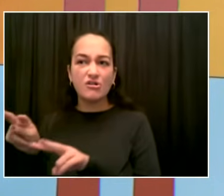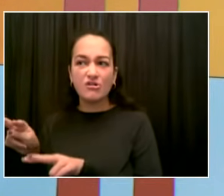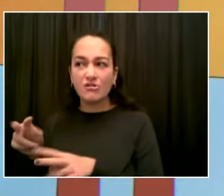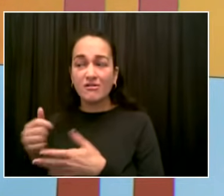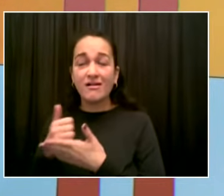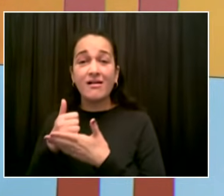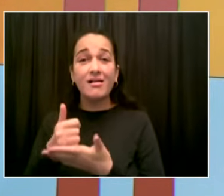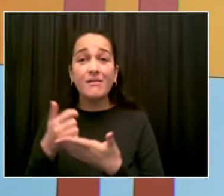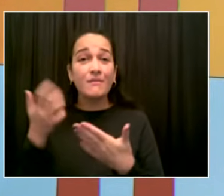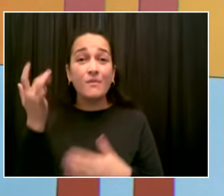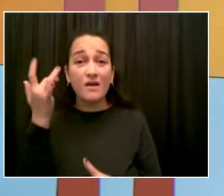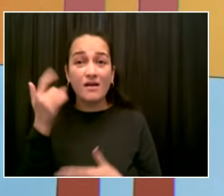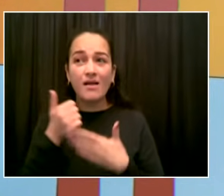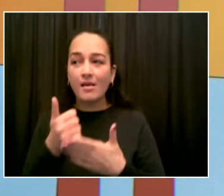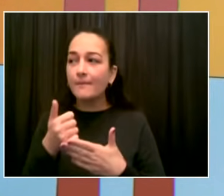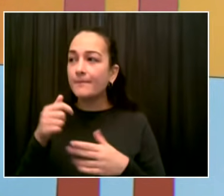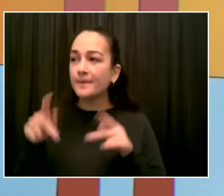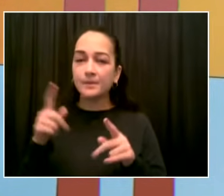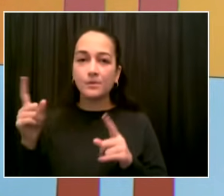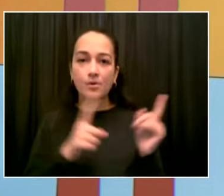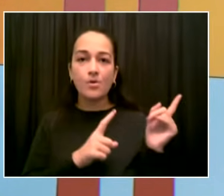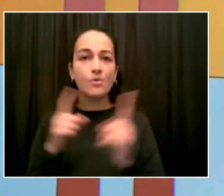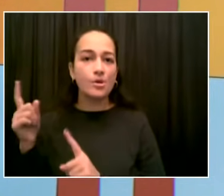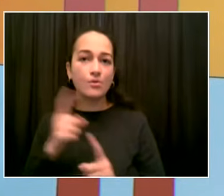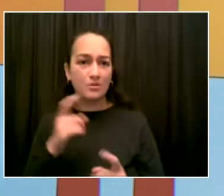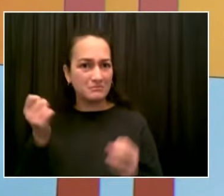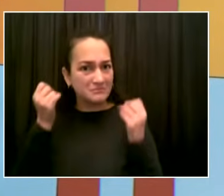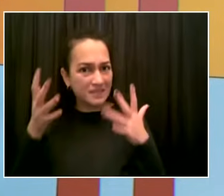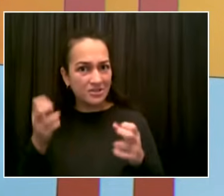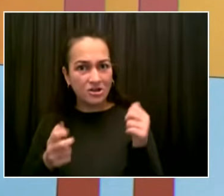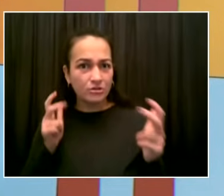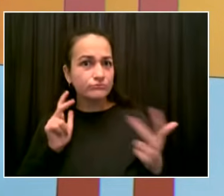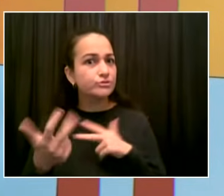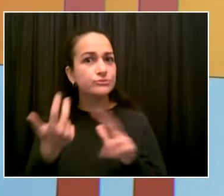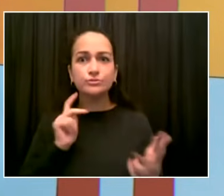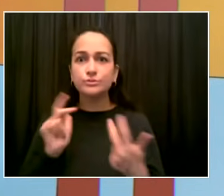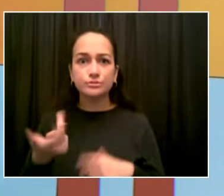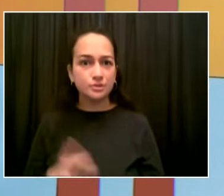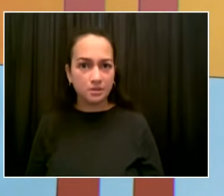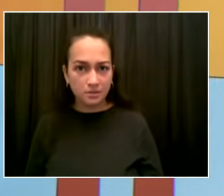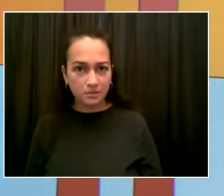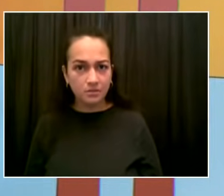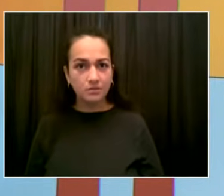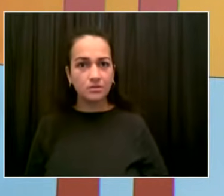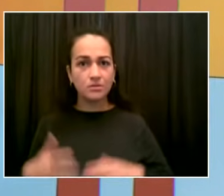DURING THE TRANSIT STRKEI OR HOV LANES ON CITY CONTROLLED BRIDGES OR OTHER MEASURES TO HELP REDUCE THE CAR